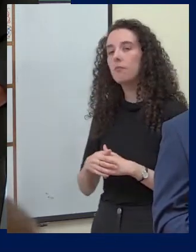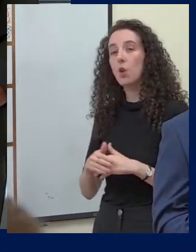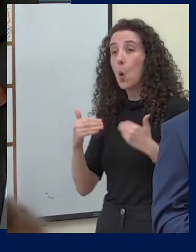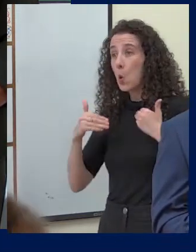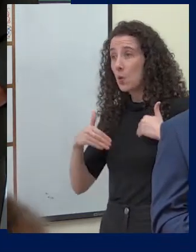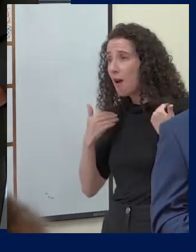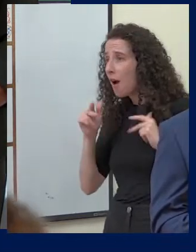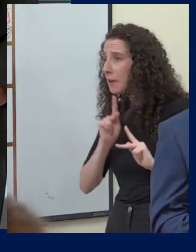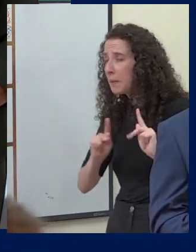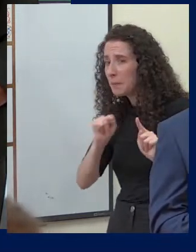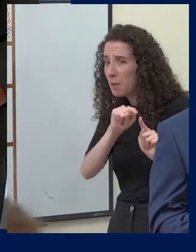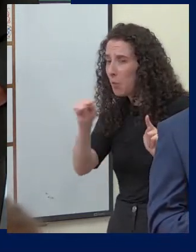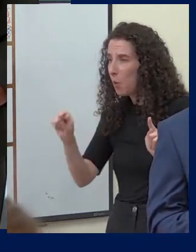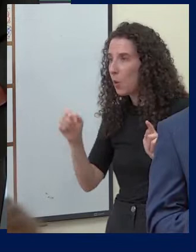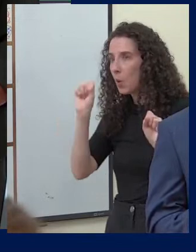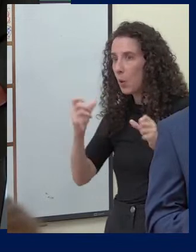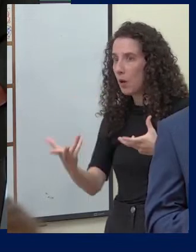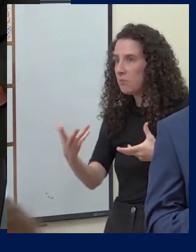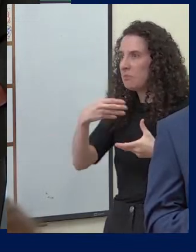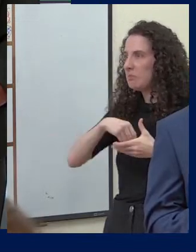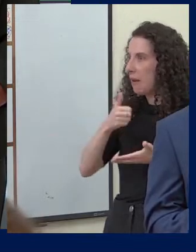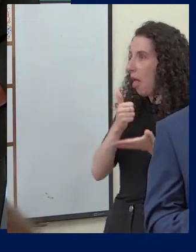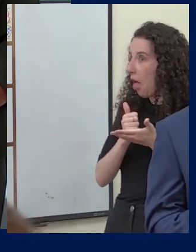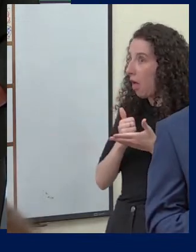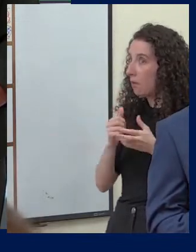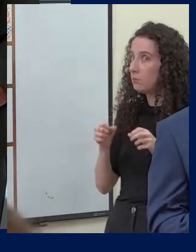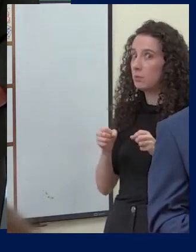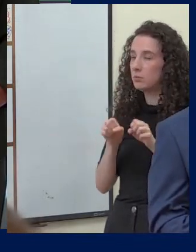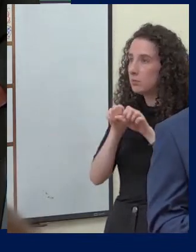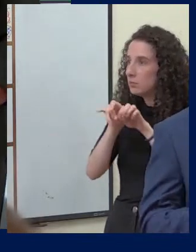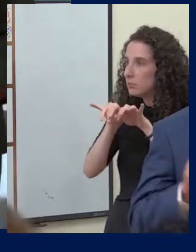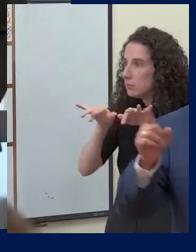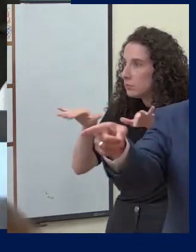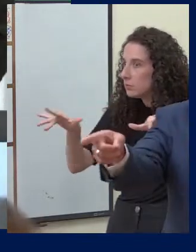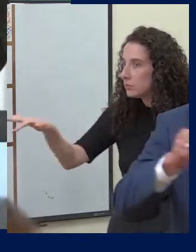well, we'll get there.